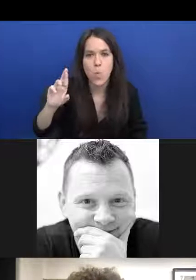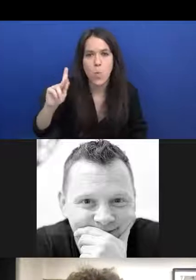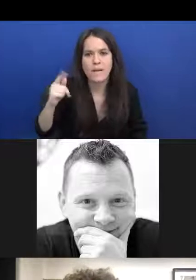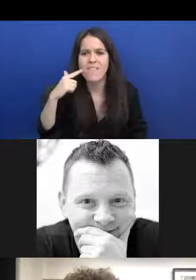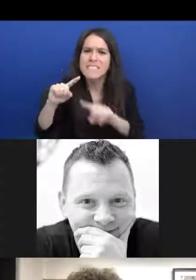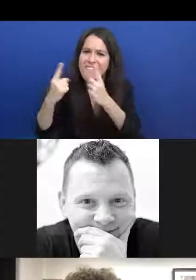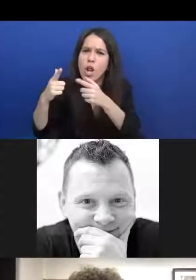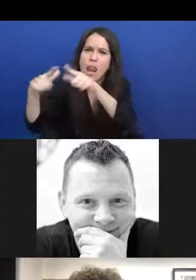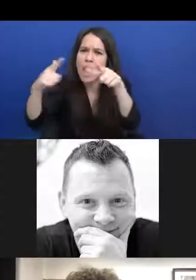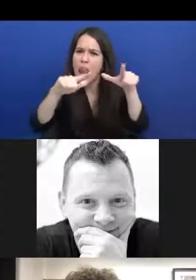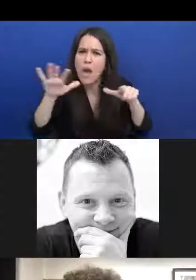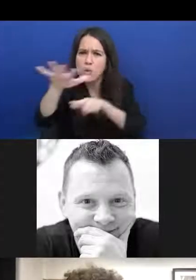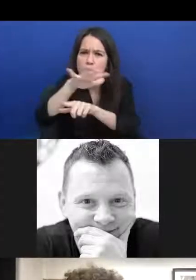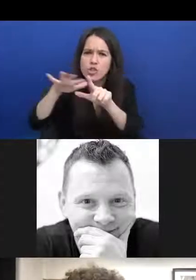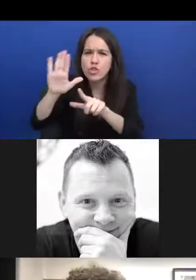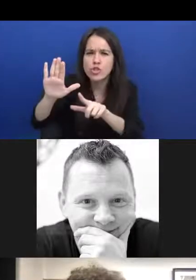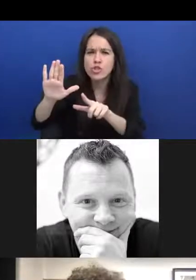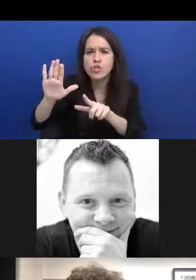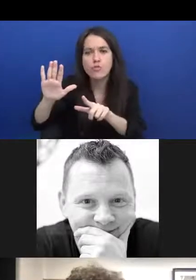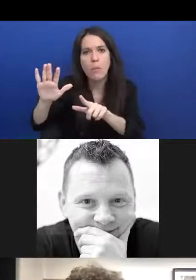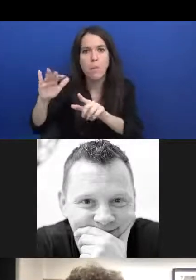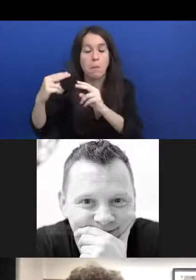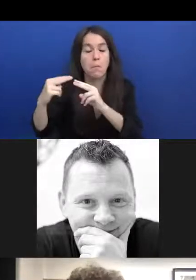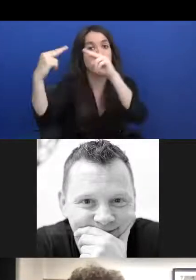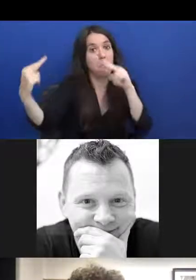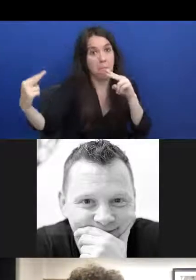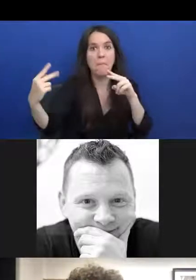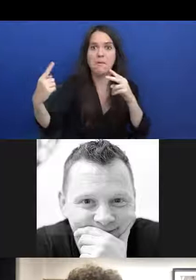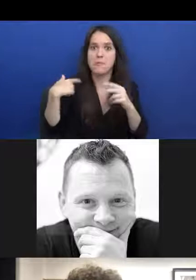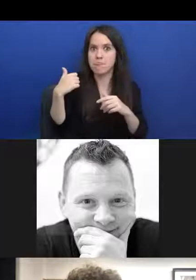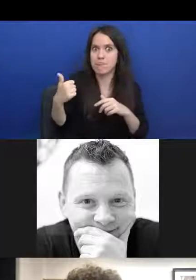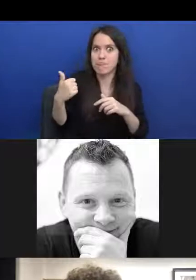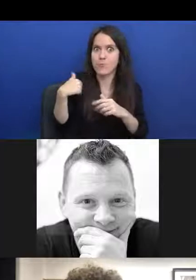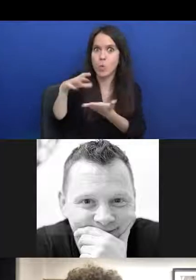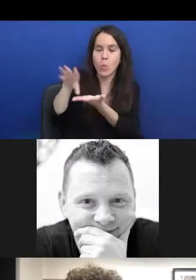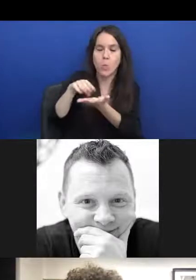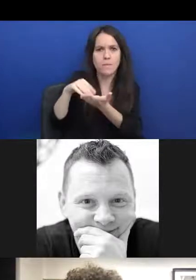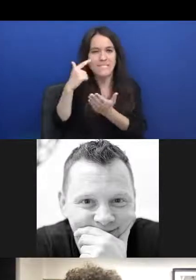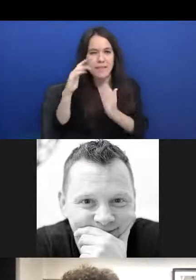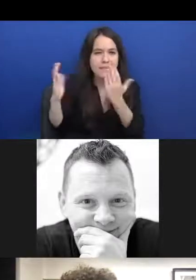and are important in the kind of oppositions there but still very similar ideologically